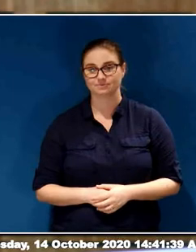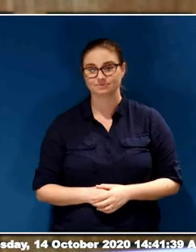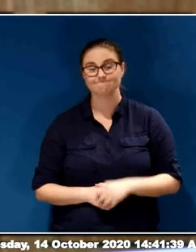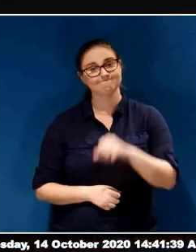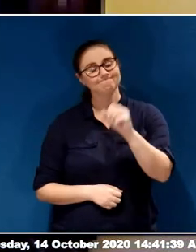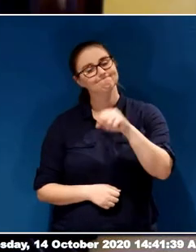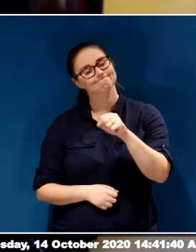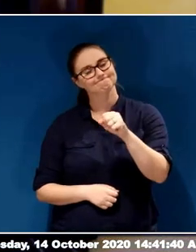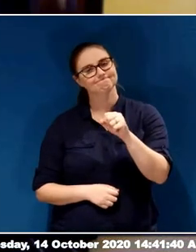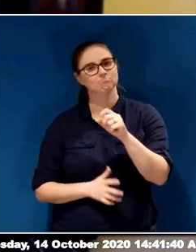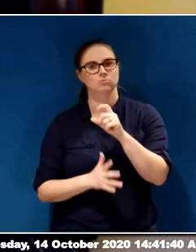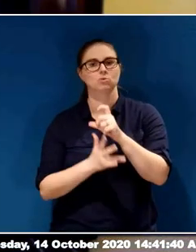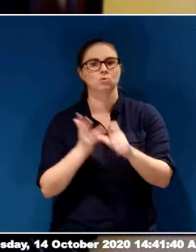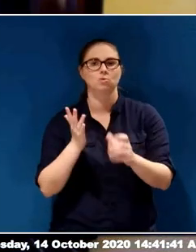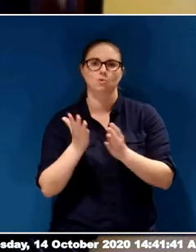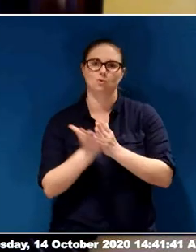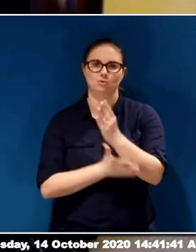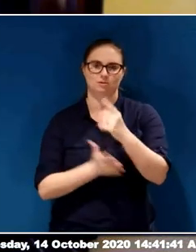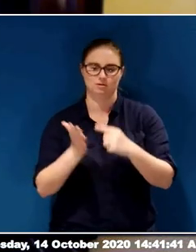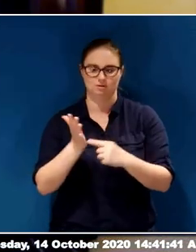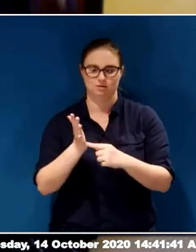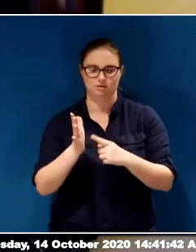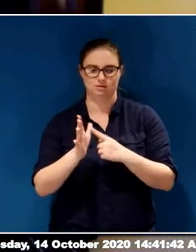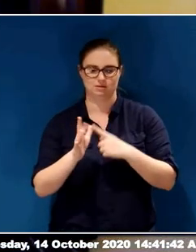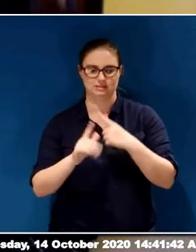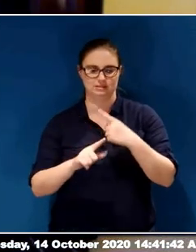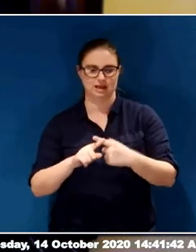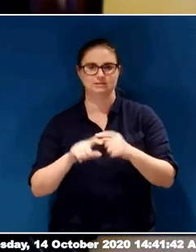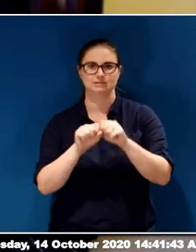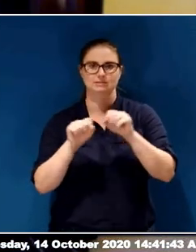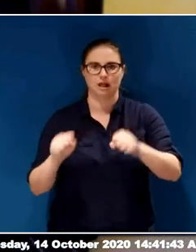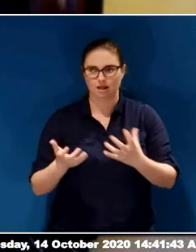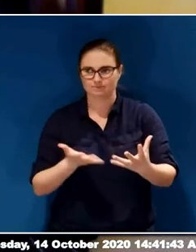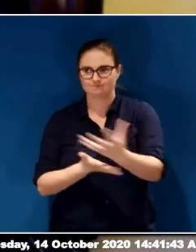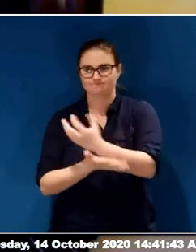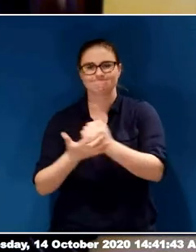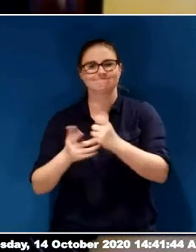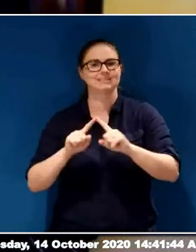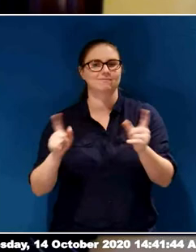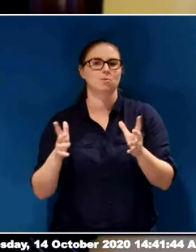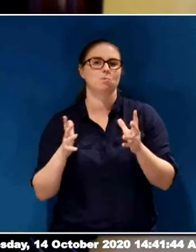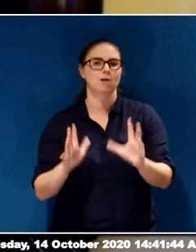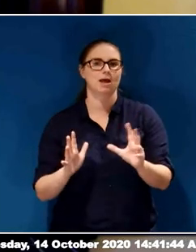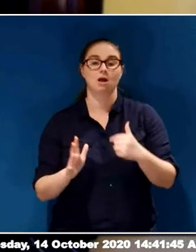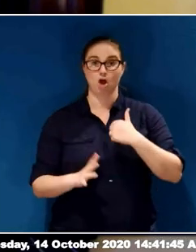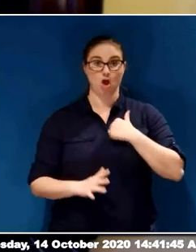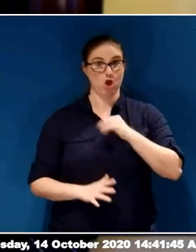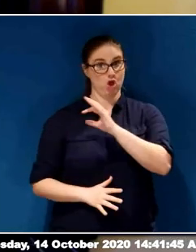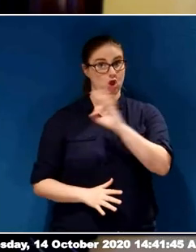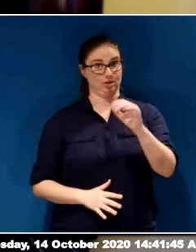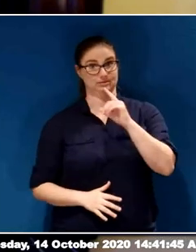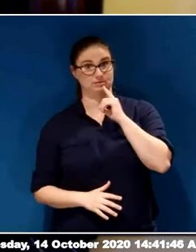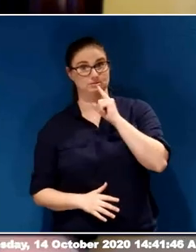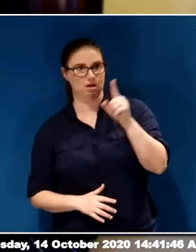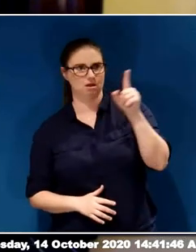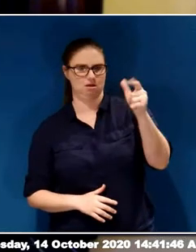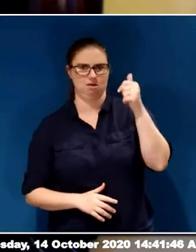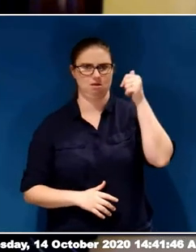different way to Australia, and I don't mean to pretend that there is a direct match between their jurisdiction and those here.